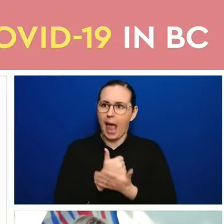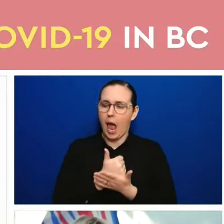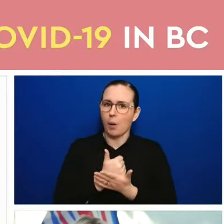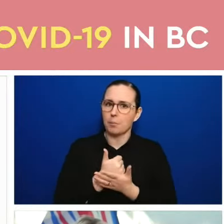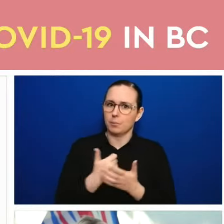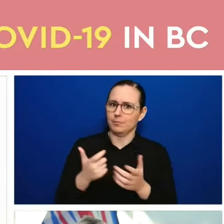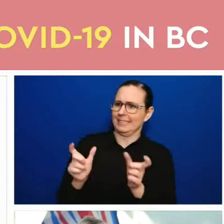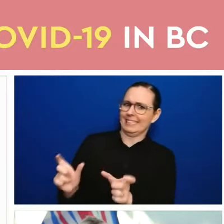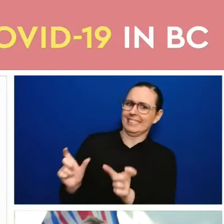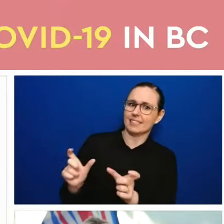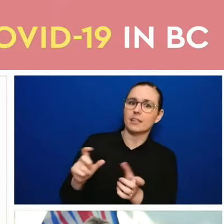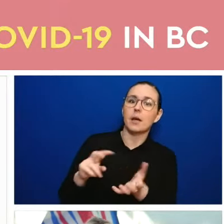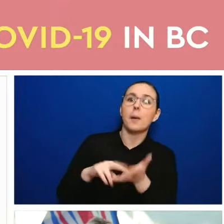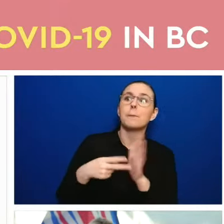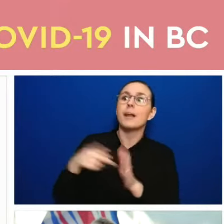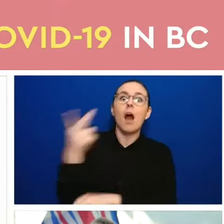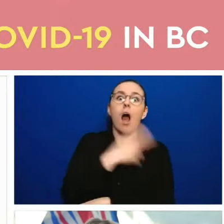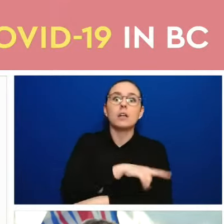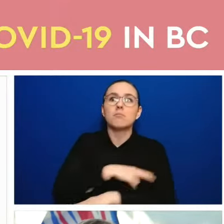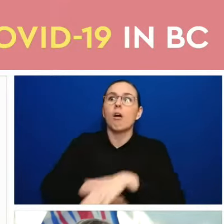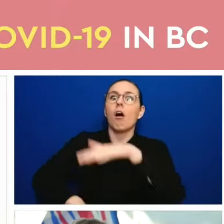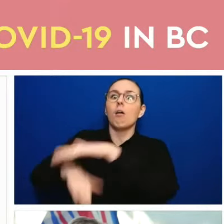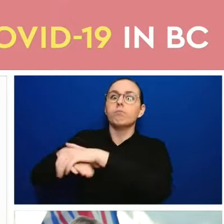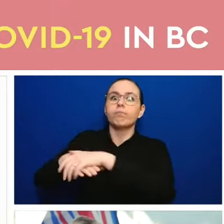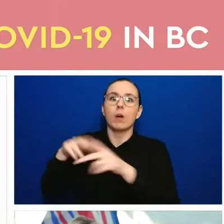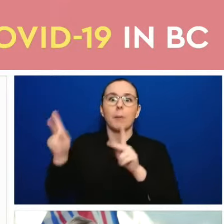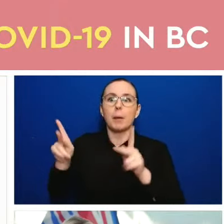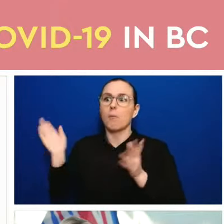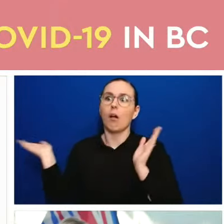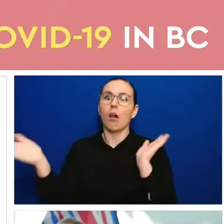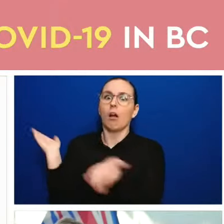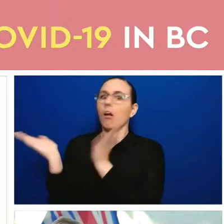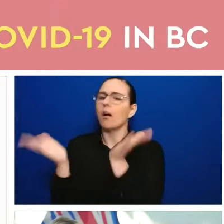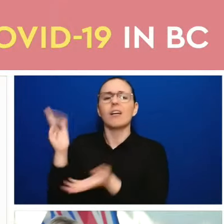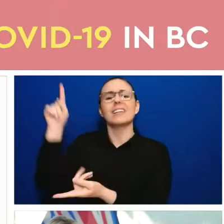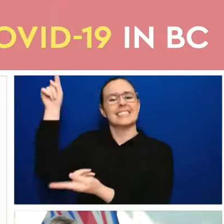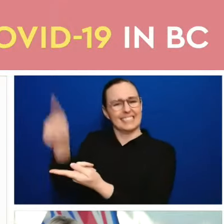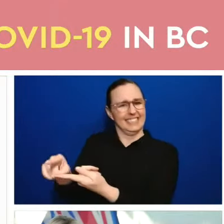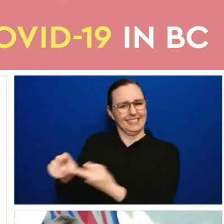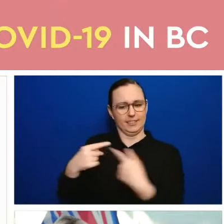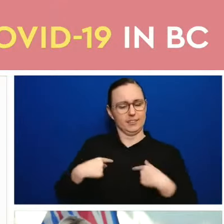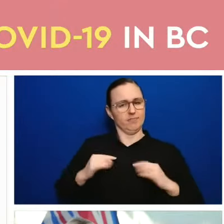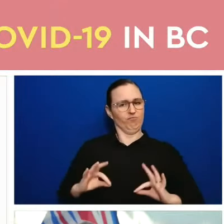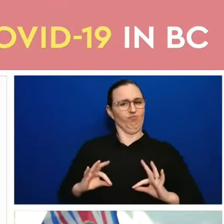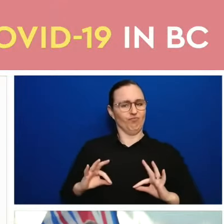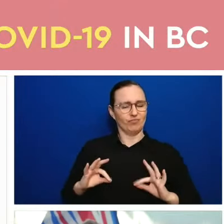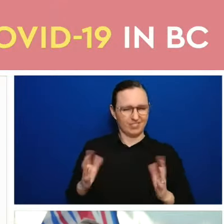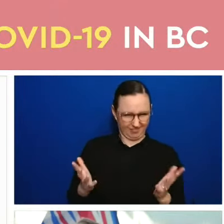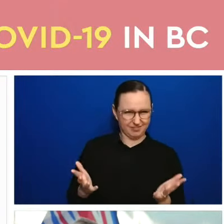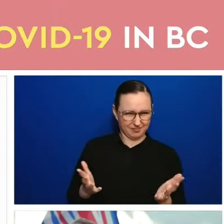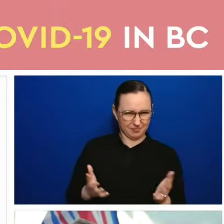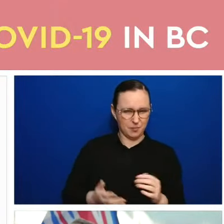our hospitals were not overwhelmed in this past few weeks.